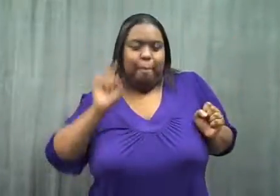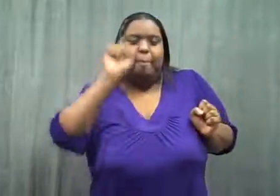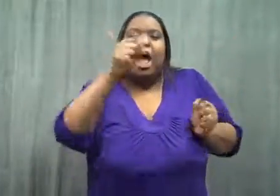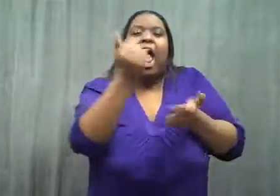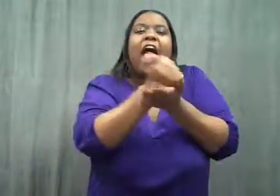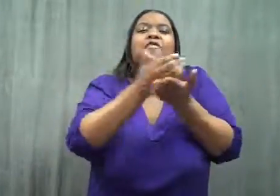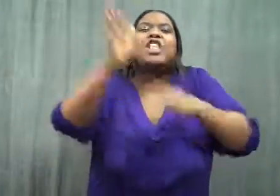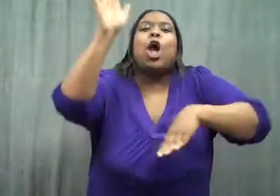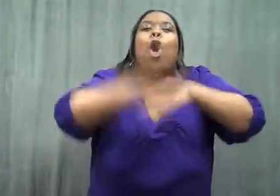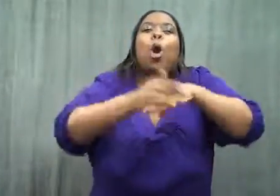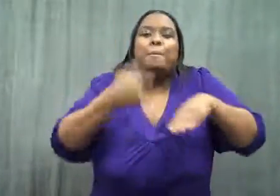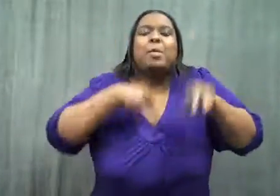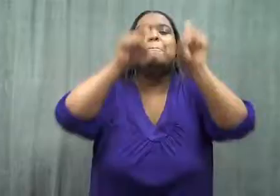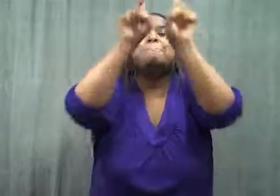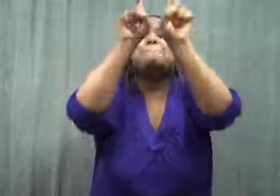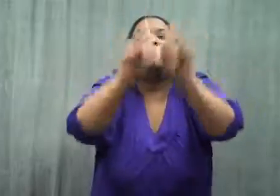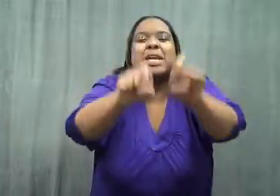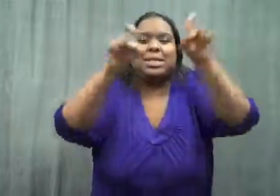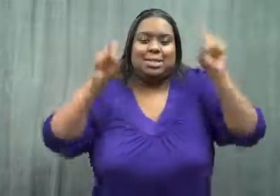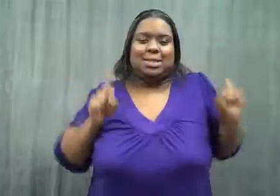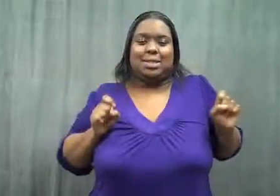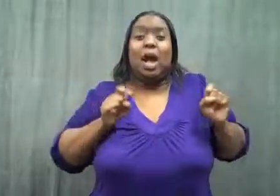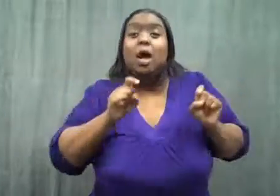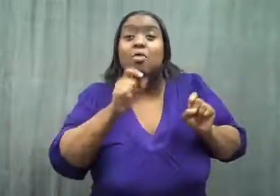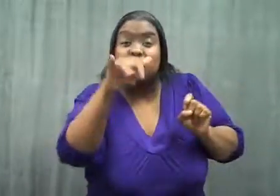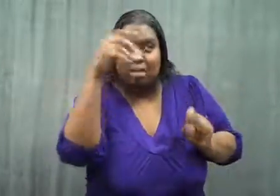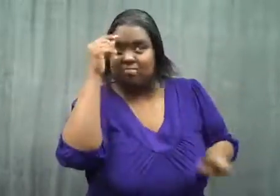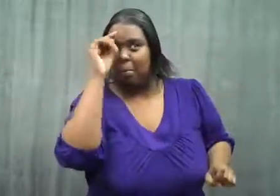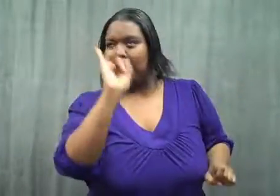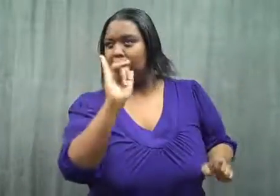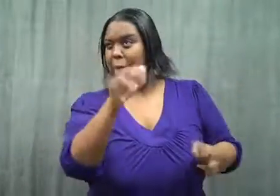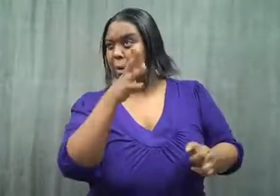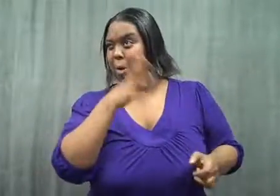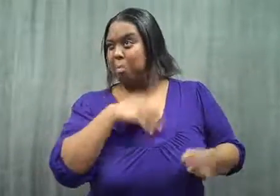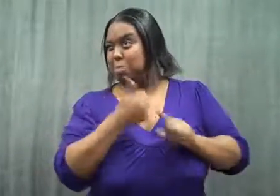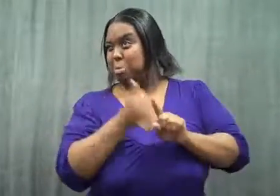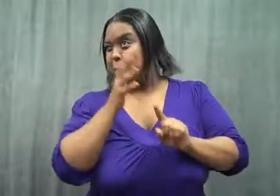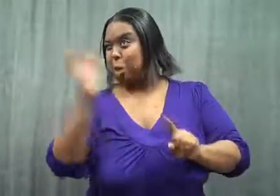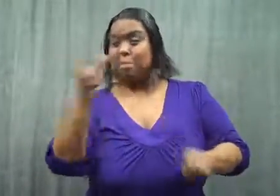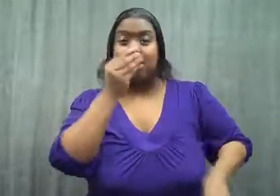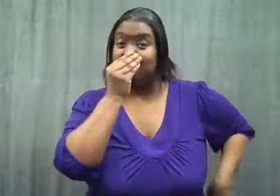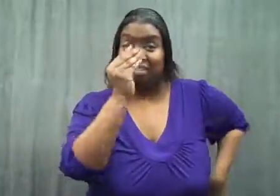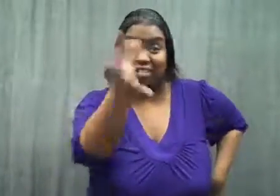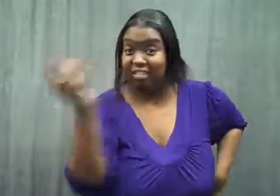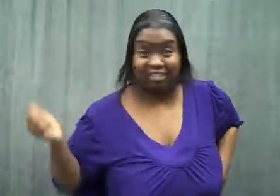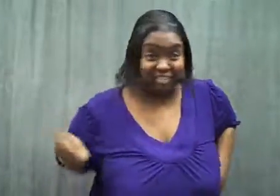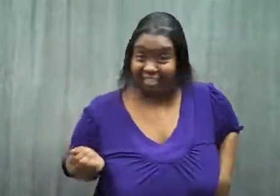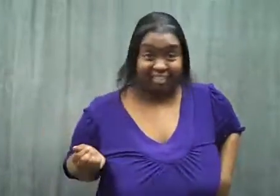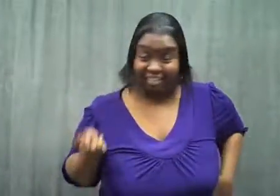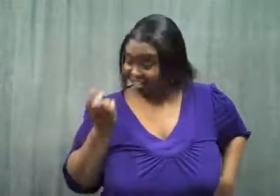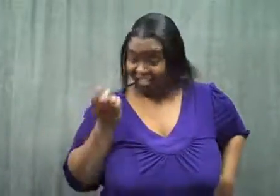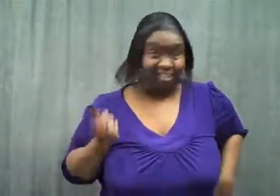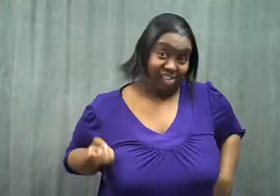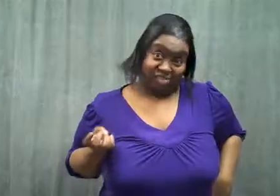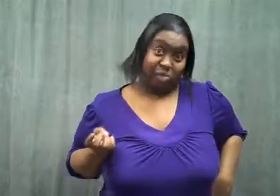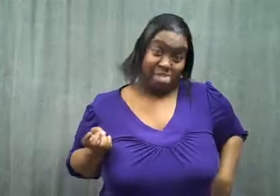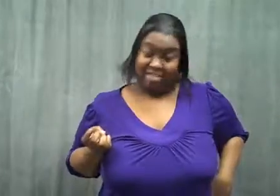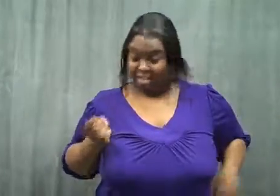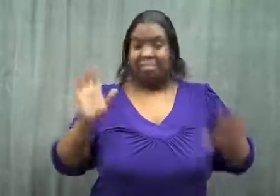I had to be covered! I don't care if you think I'm a grandma!